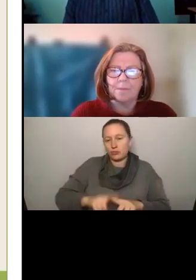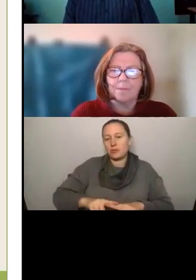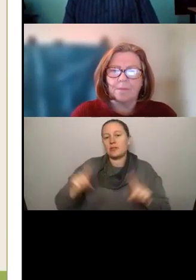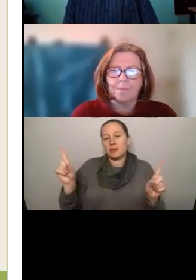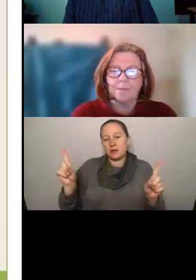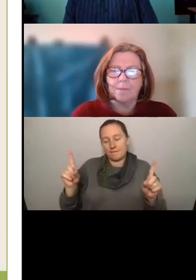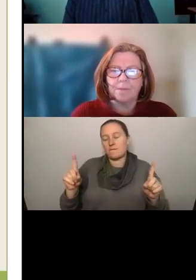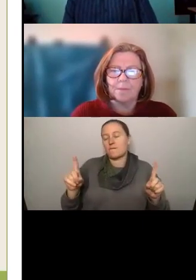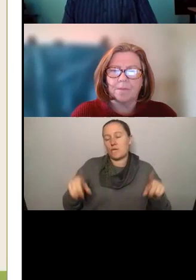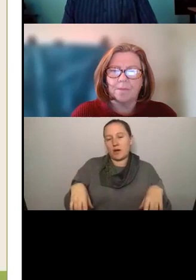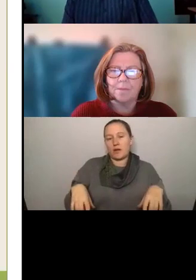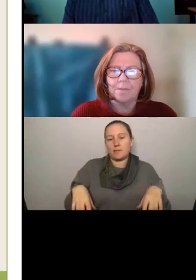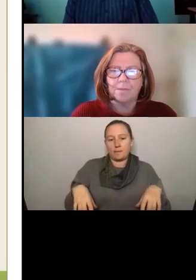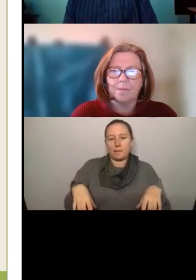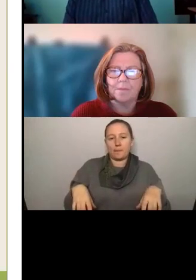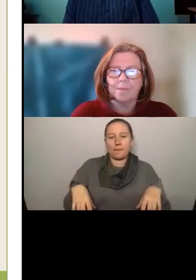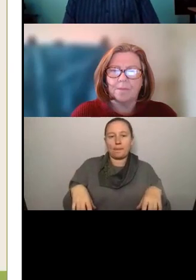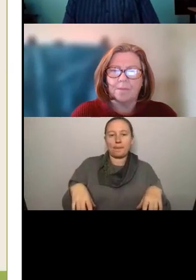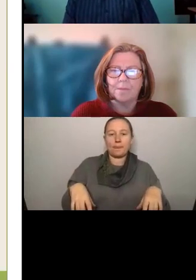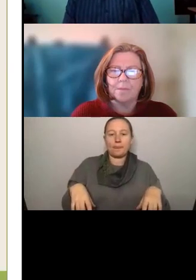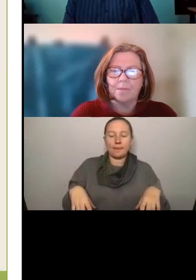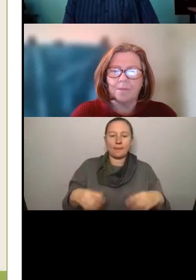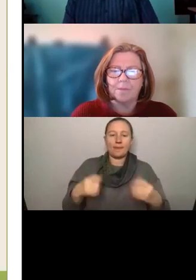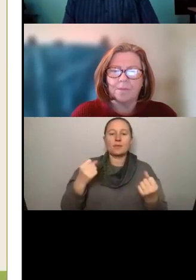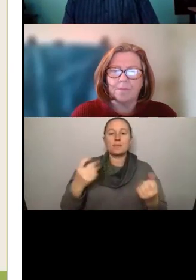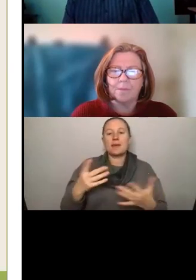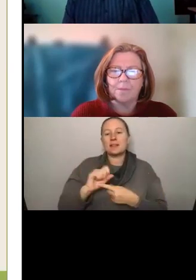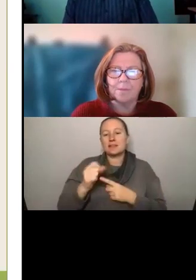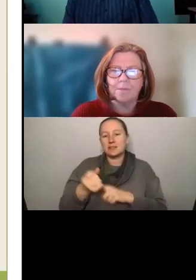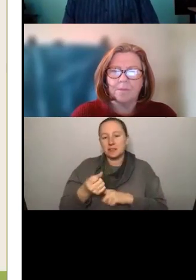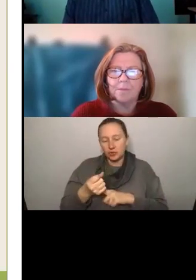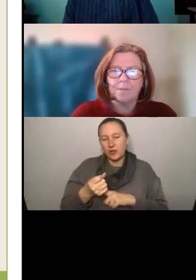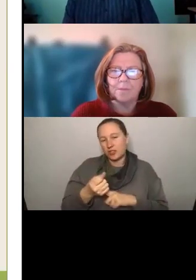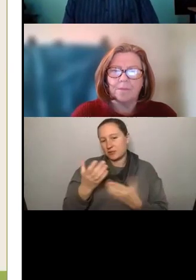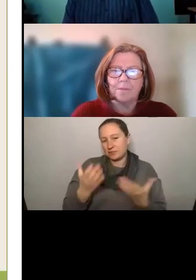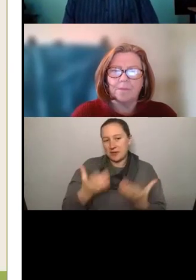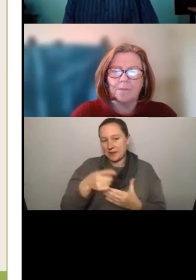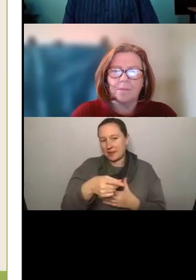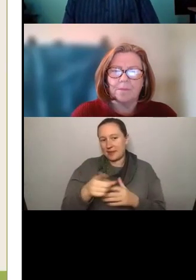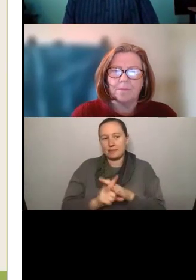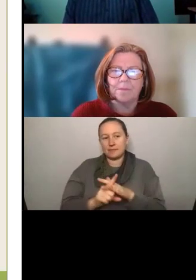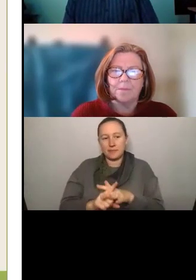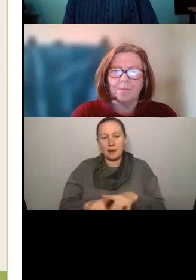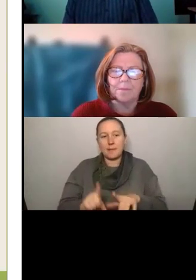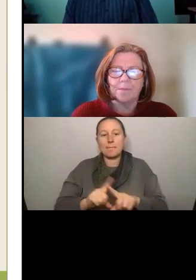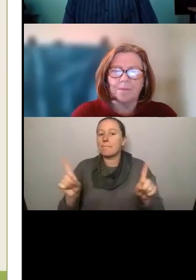So there are a variety of scenarios to do this, but it's basically just going to be asking